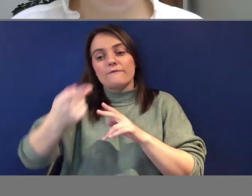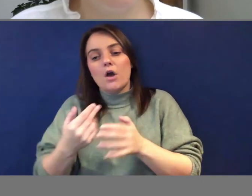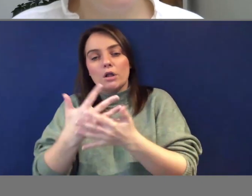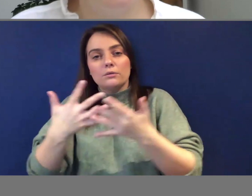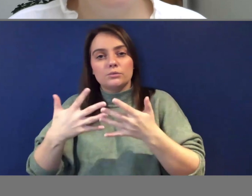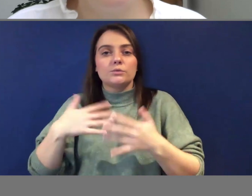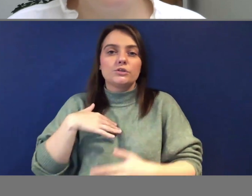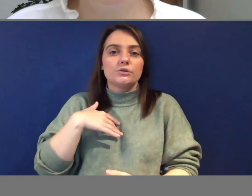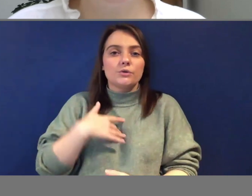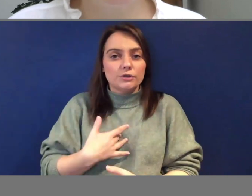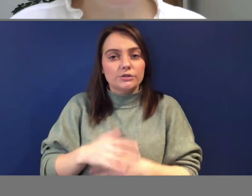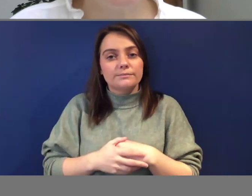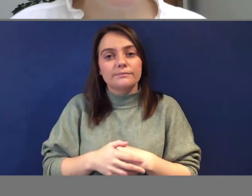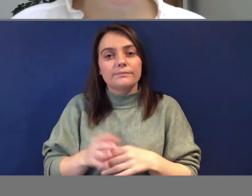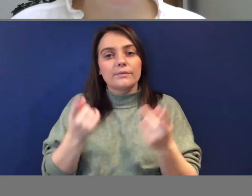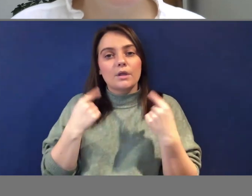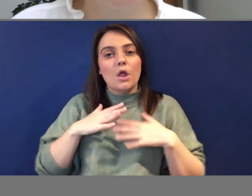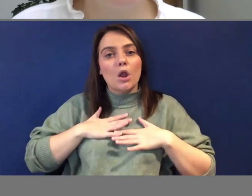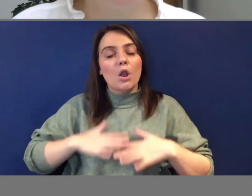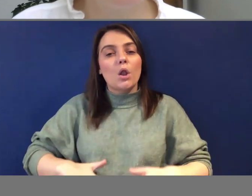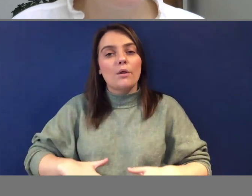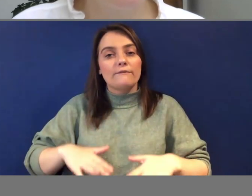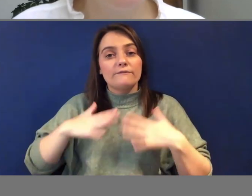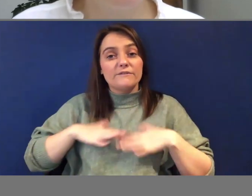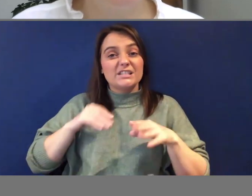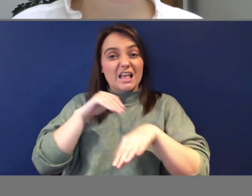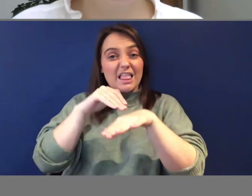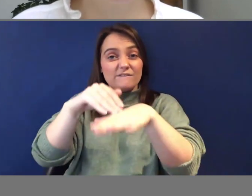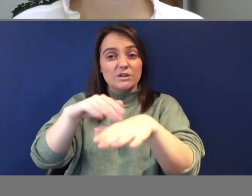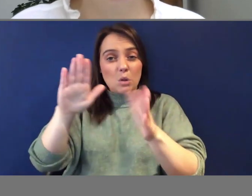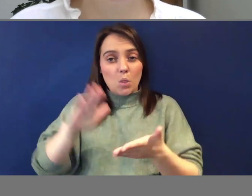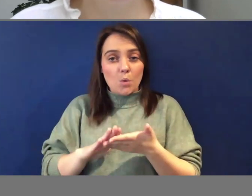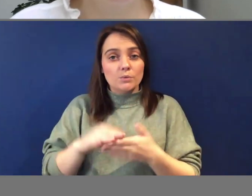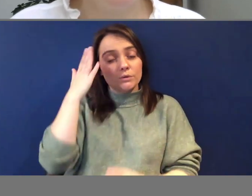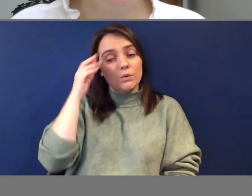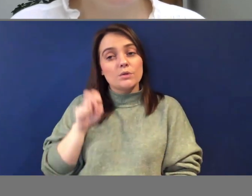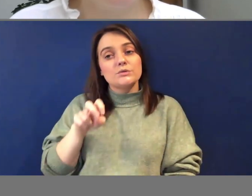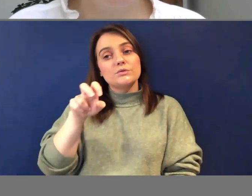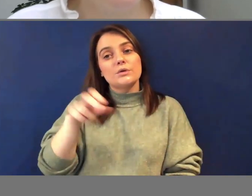effort and again coming back to that the stairs in the RIAI where there's the lovely low rise and